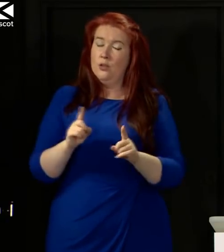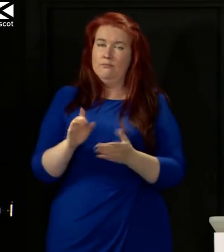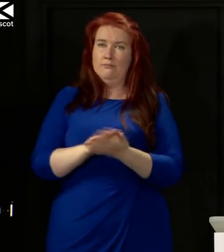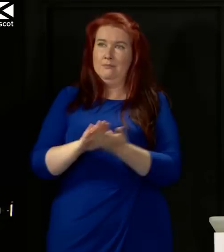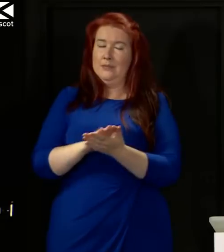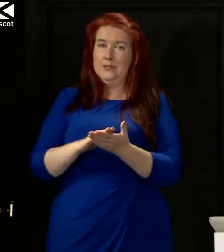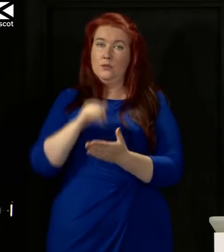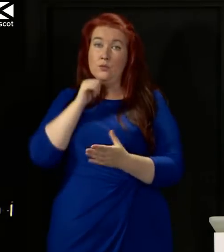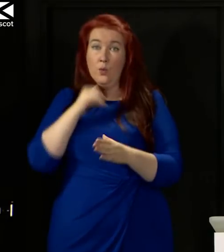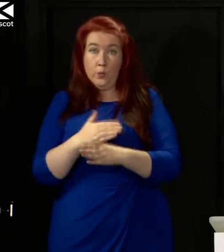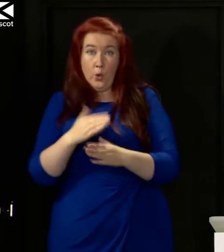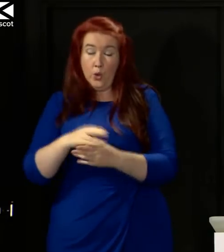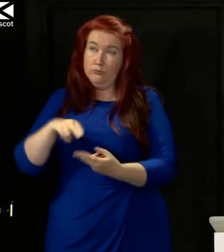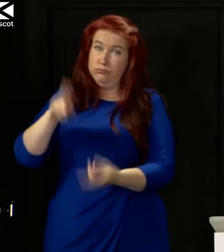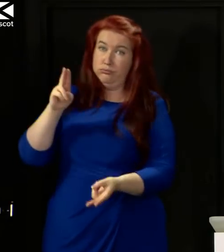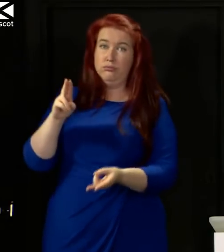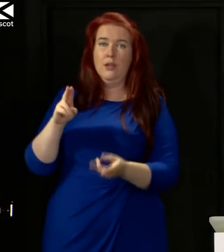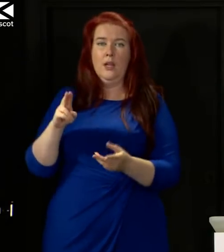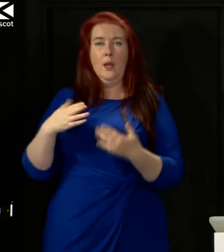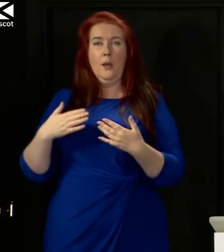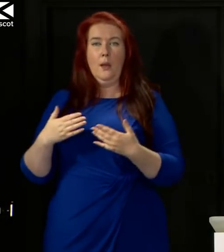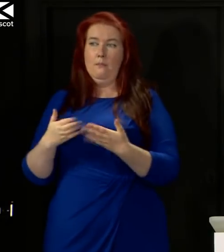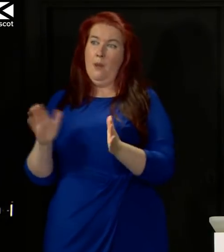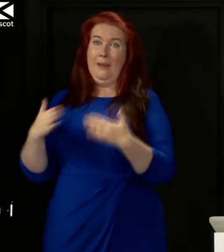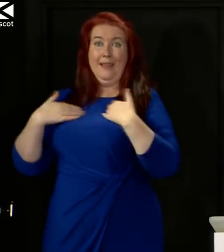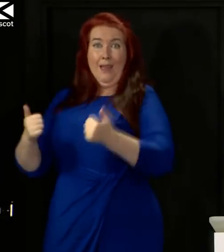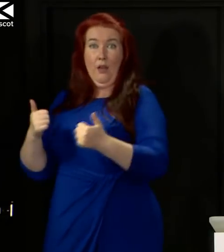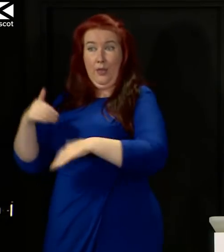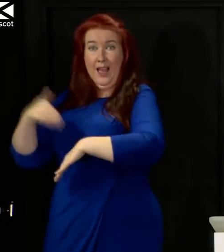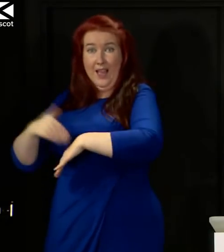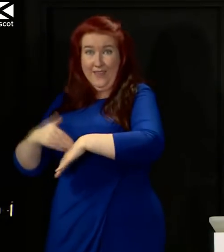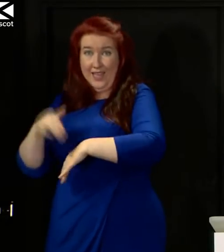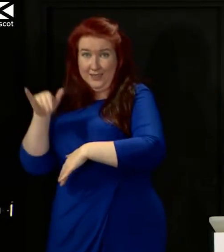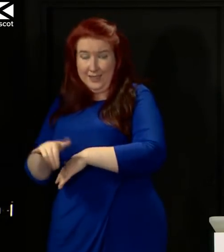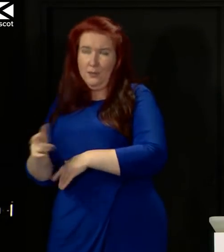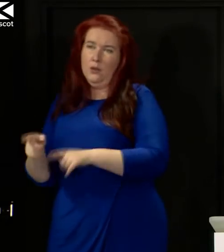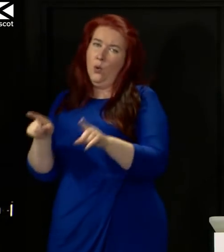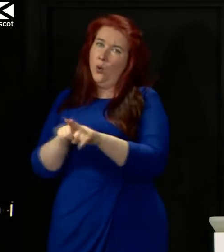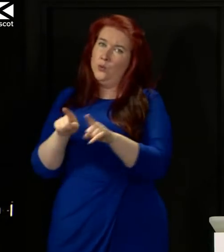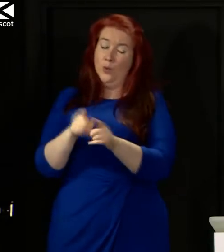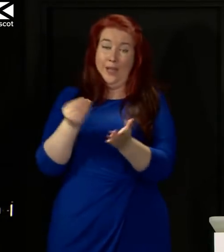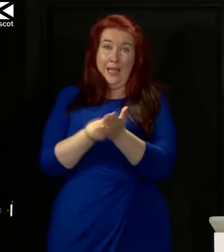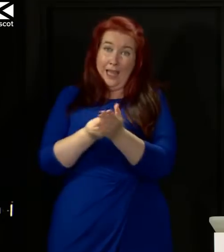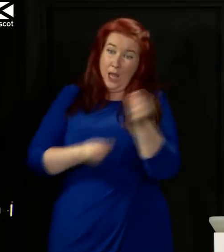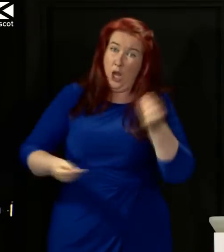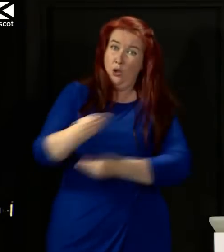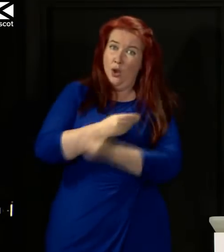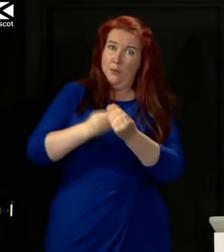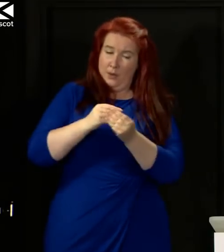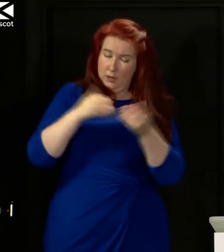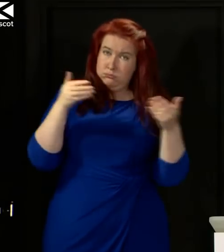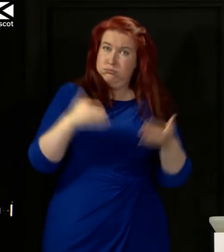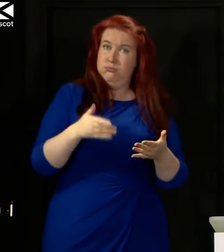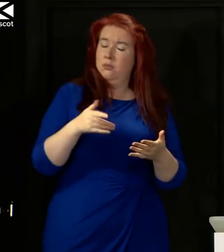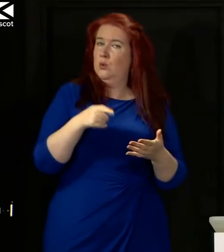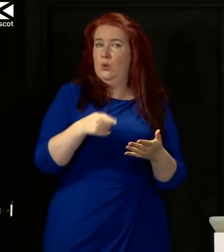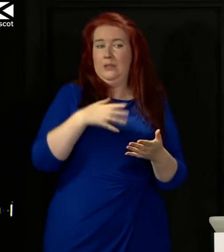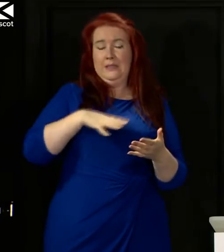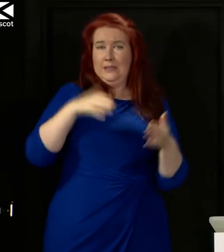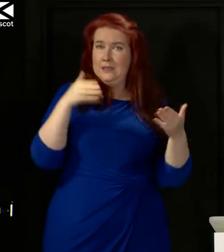health crisis of COVID has created an economic crisis that demands our full focus and attention.